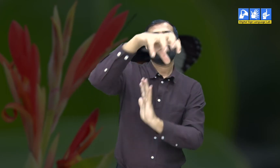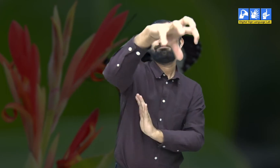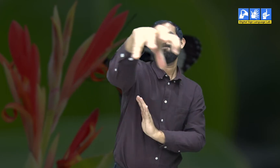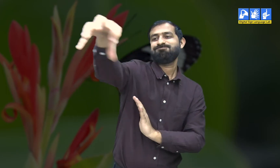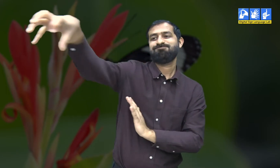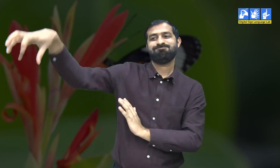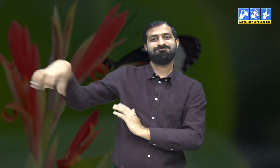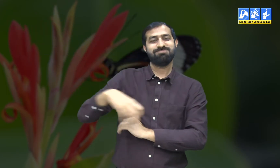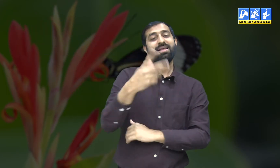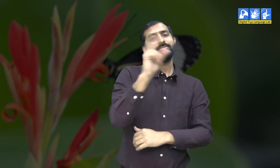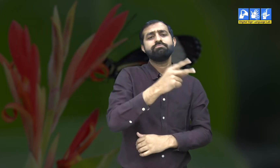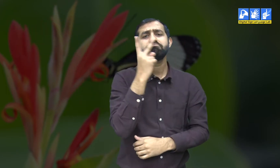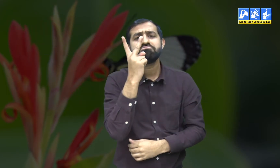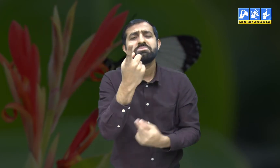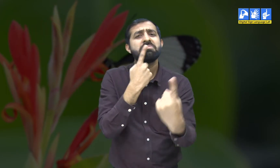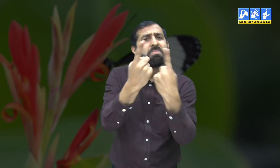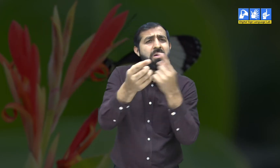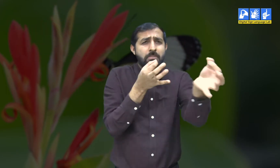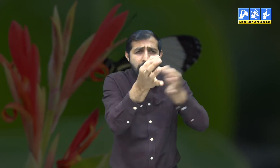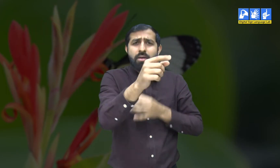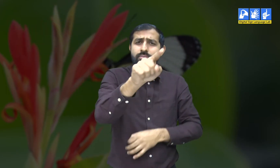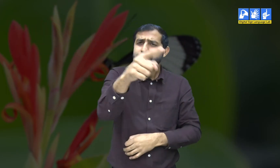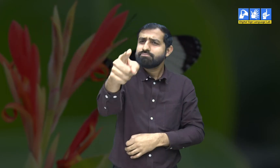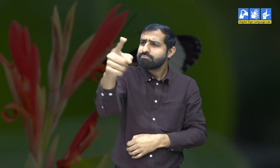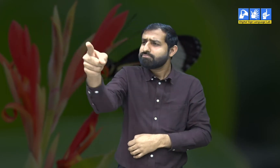There were different projects displayed by the student.